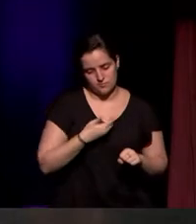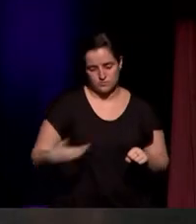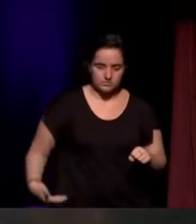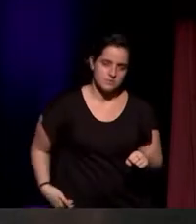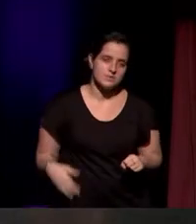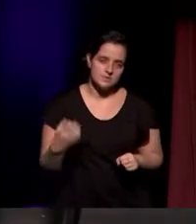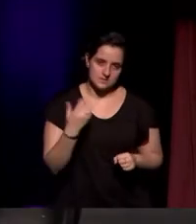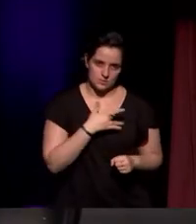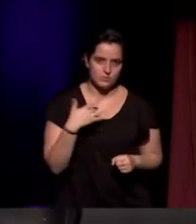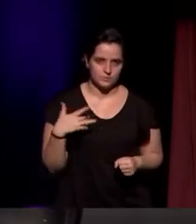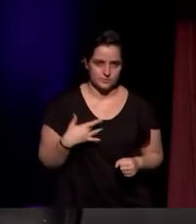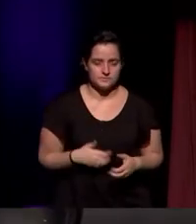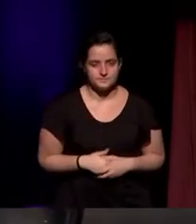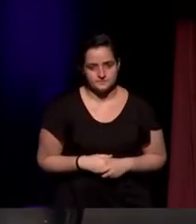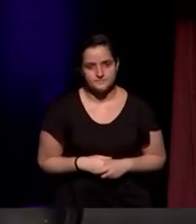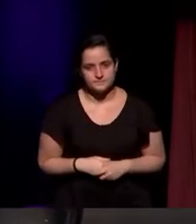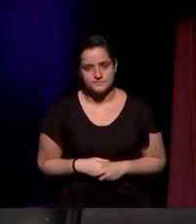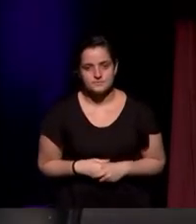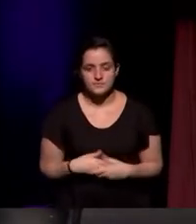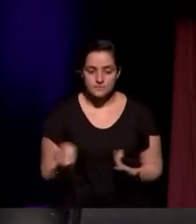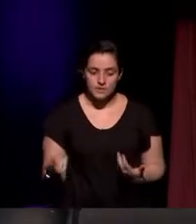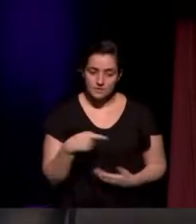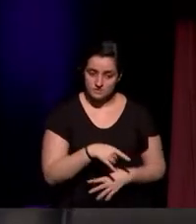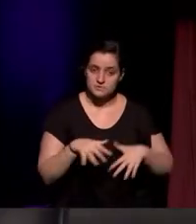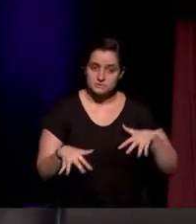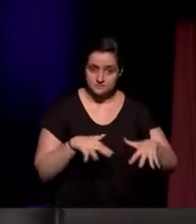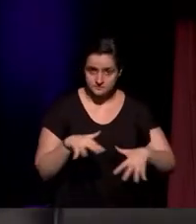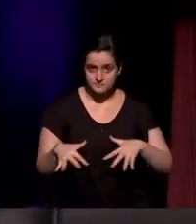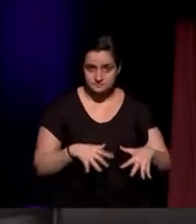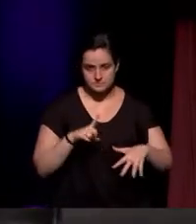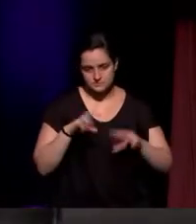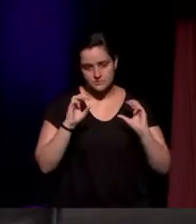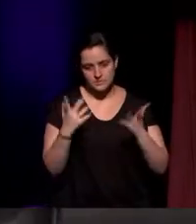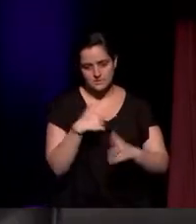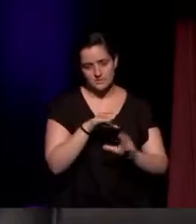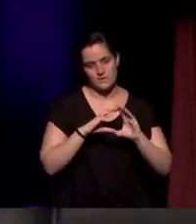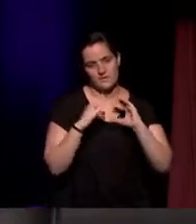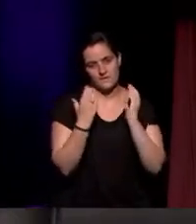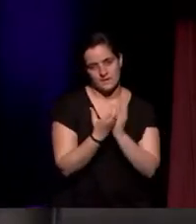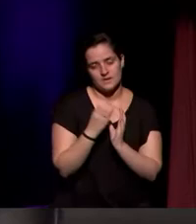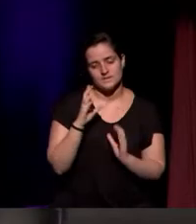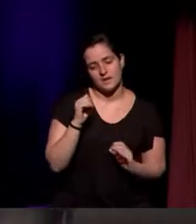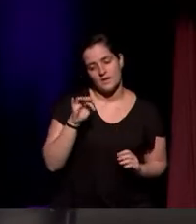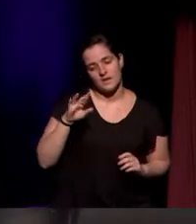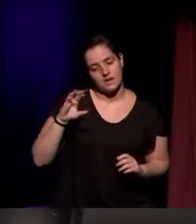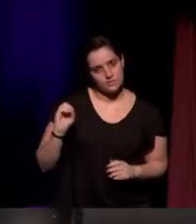then it is a movement that happens there are small achievements at this conference in Cairo,